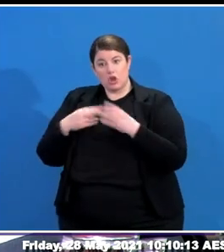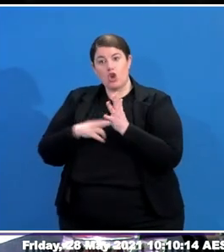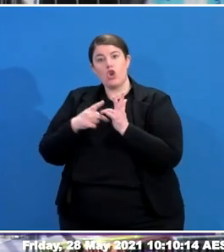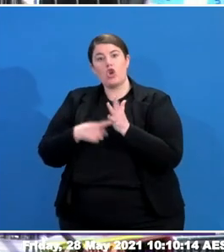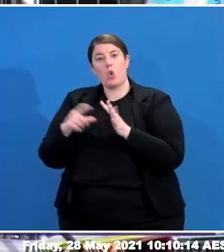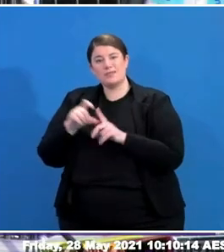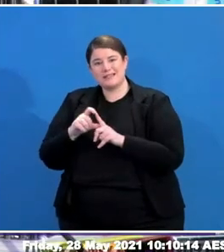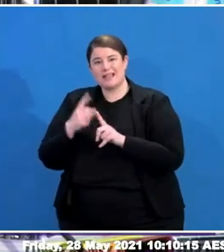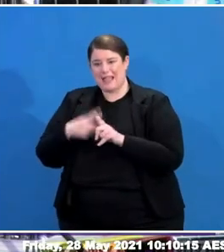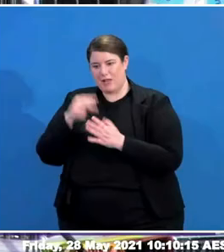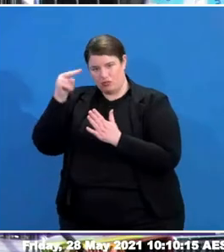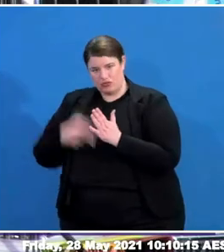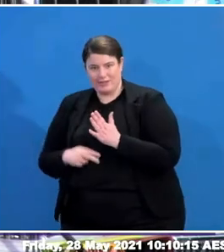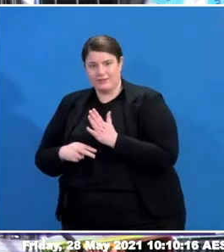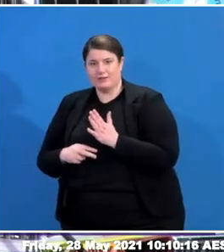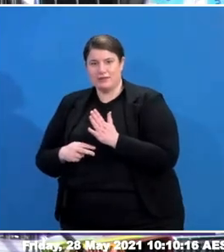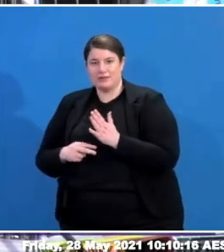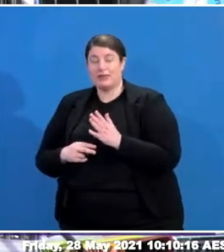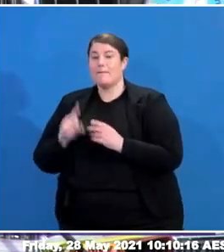But I do believe there was a discussion about my report.